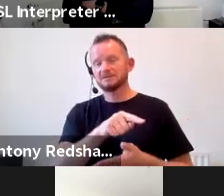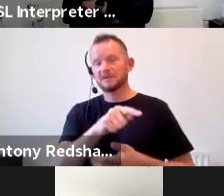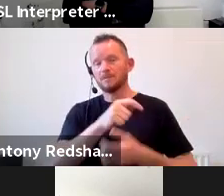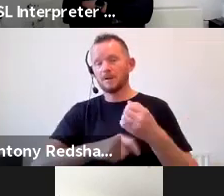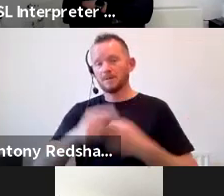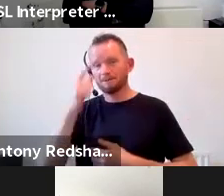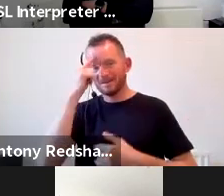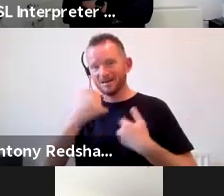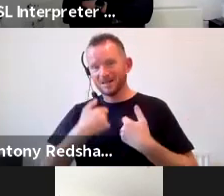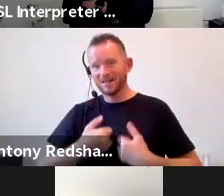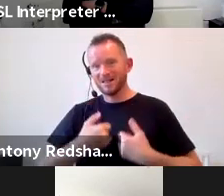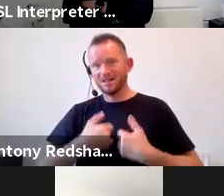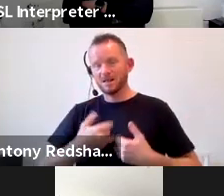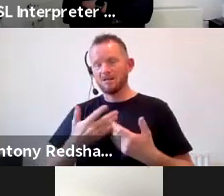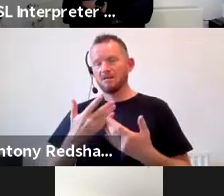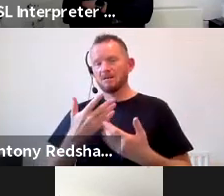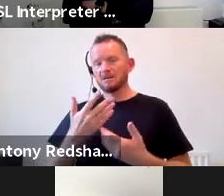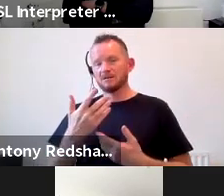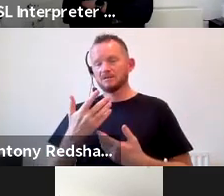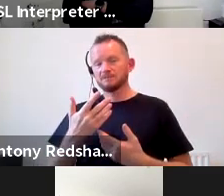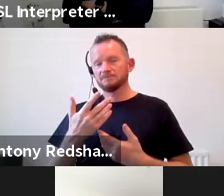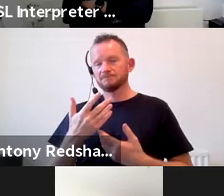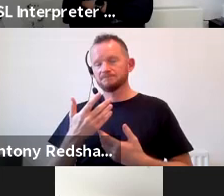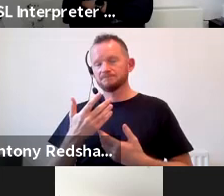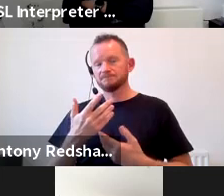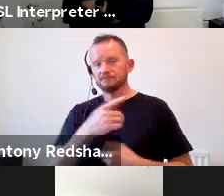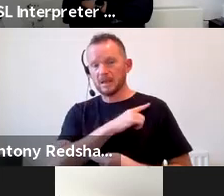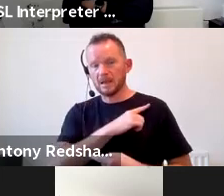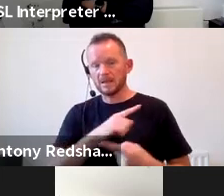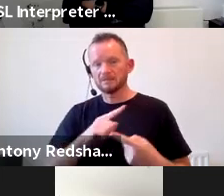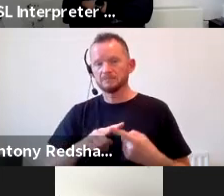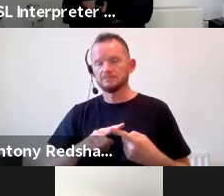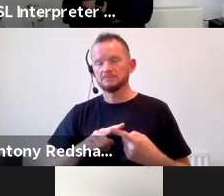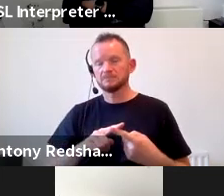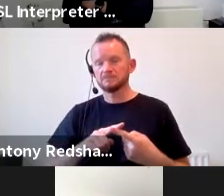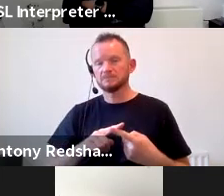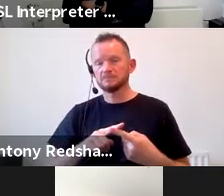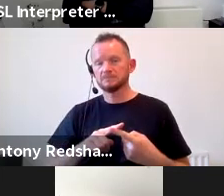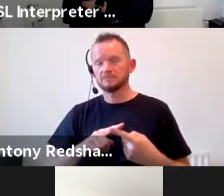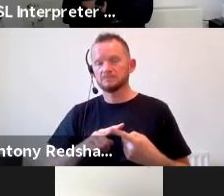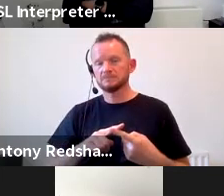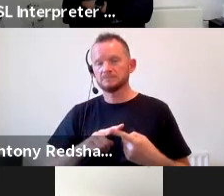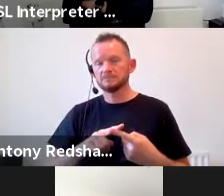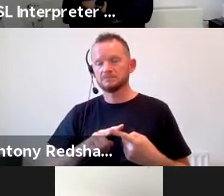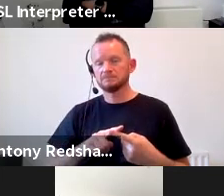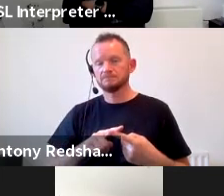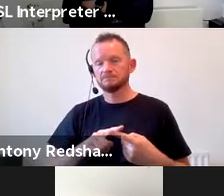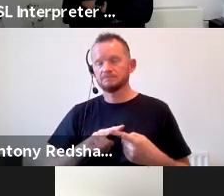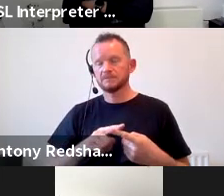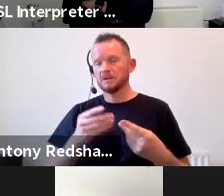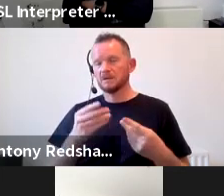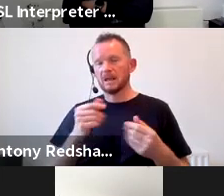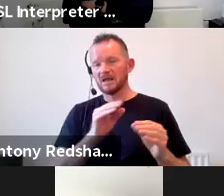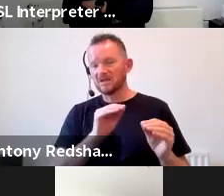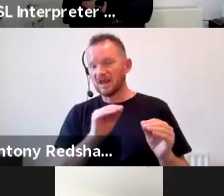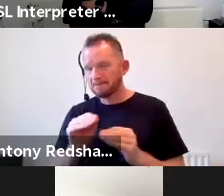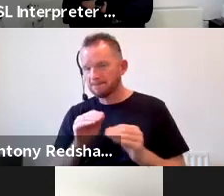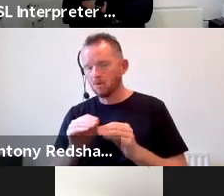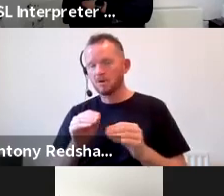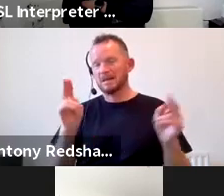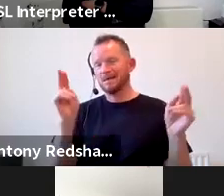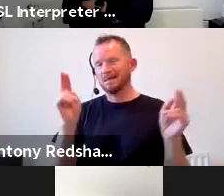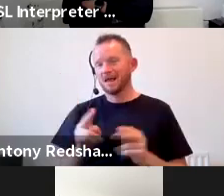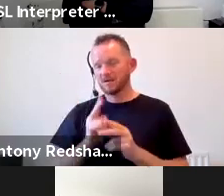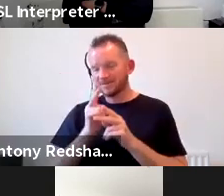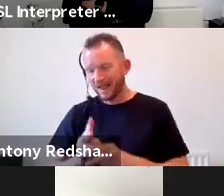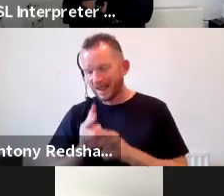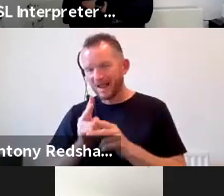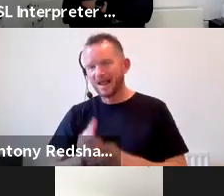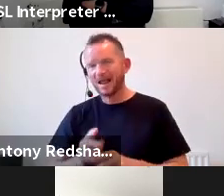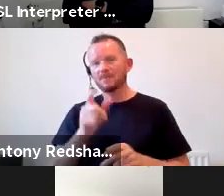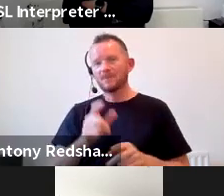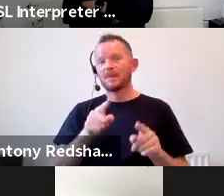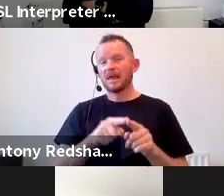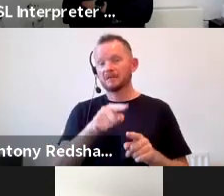And the reason that become mentally ill, is because the lack of impulse, for lack of care, people I can be burn.